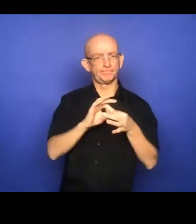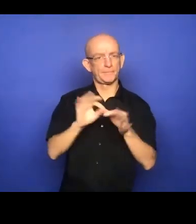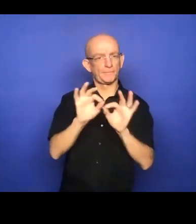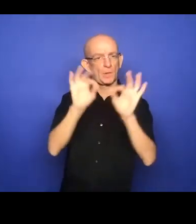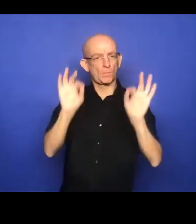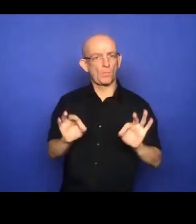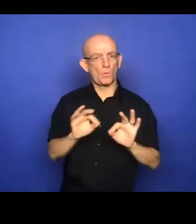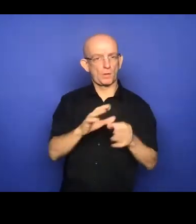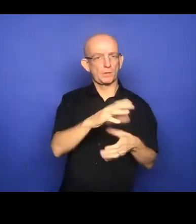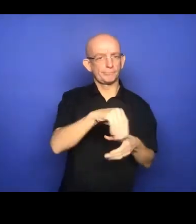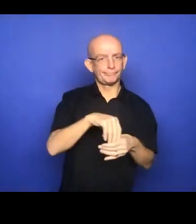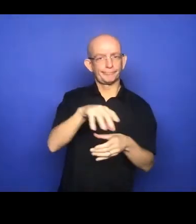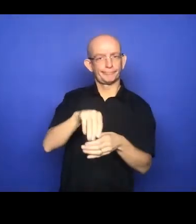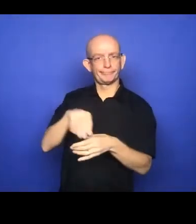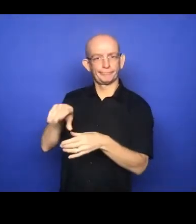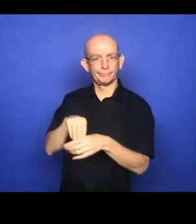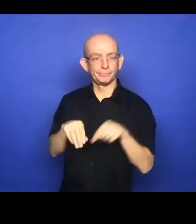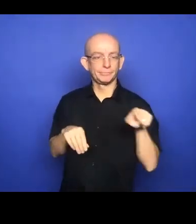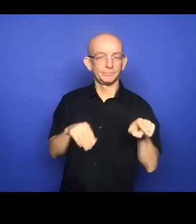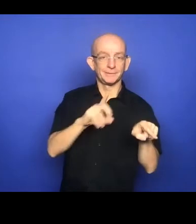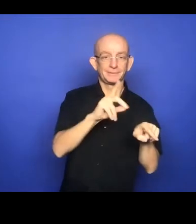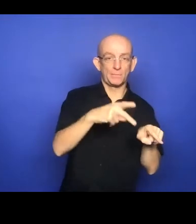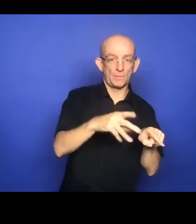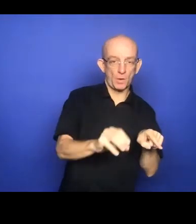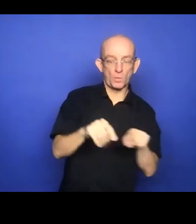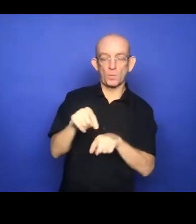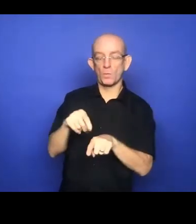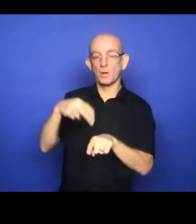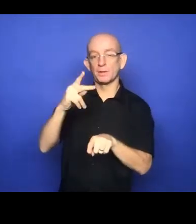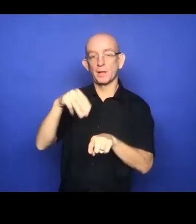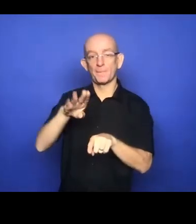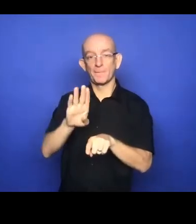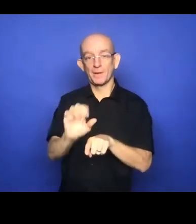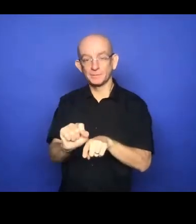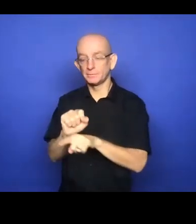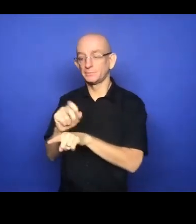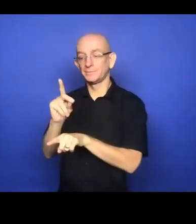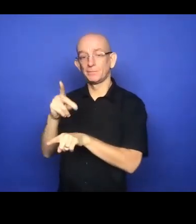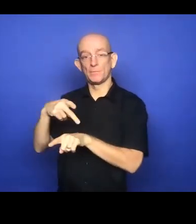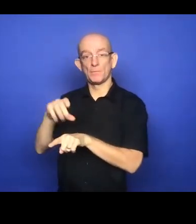and KNBS, DPOs are